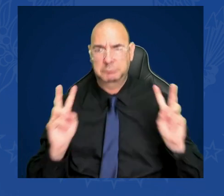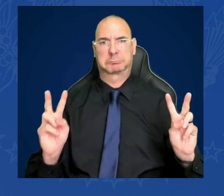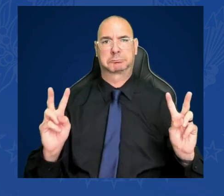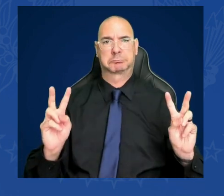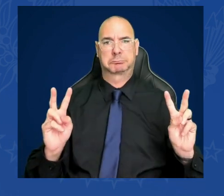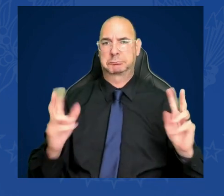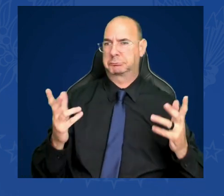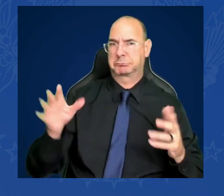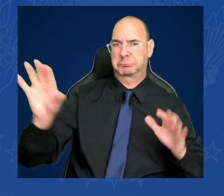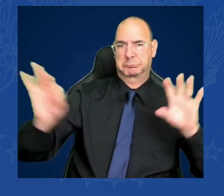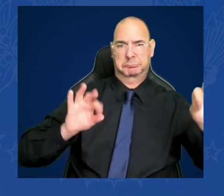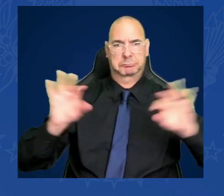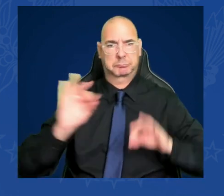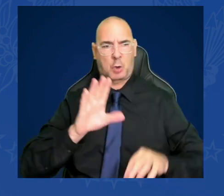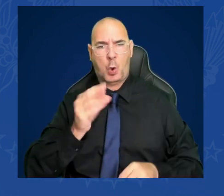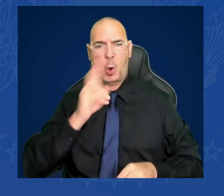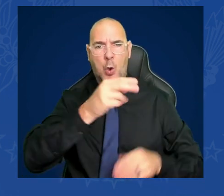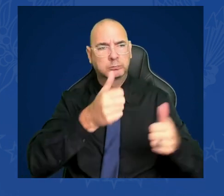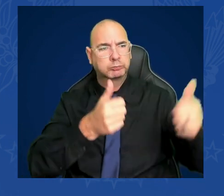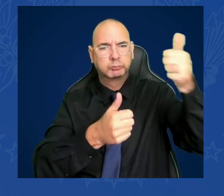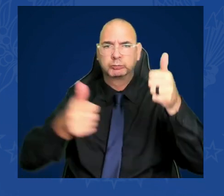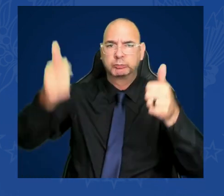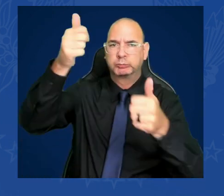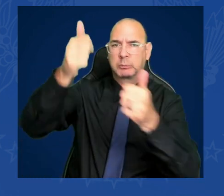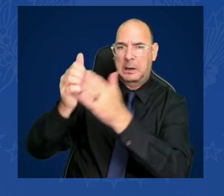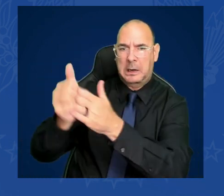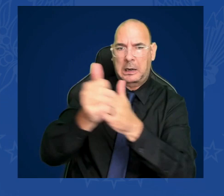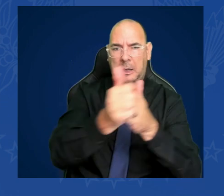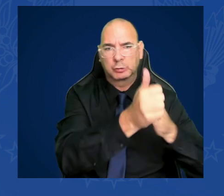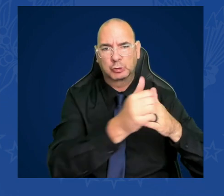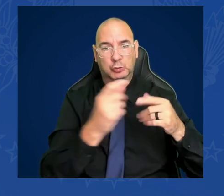and that borders must not be changed by force.